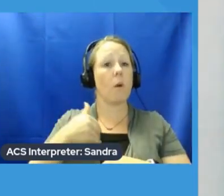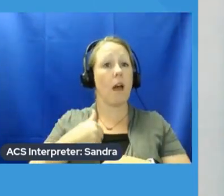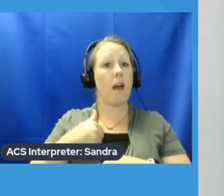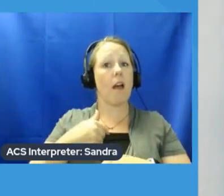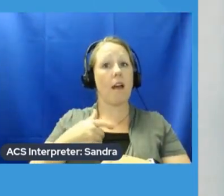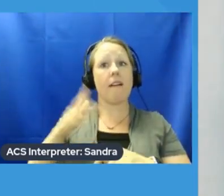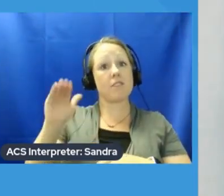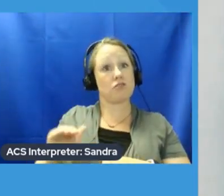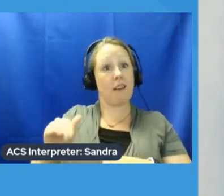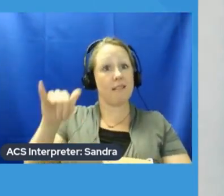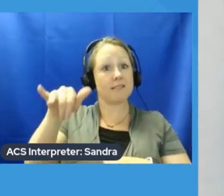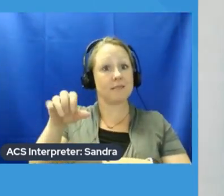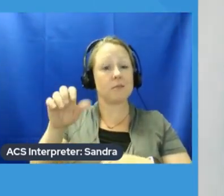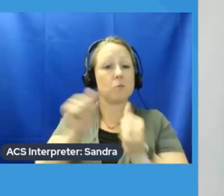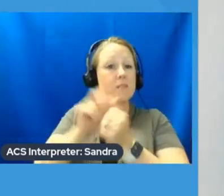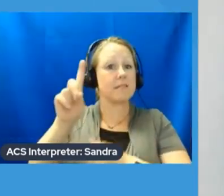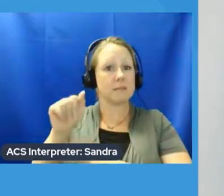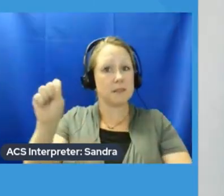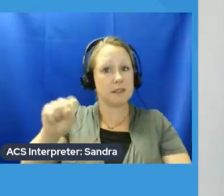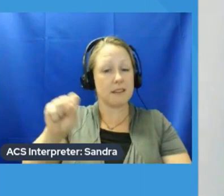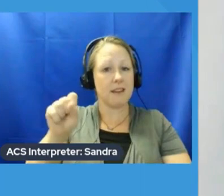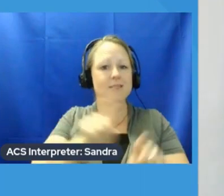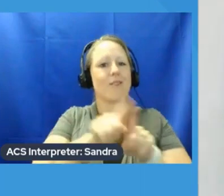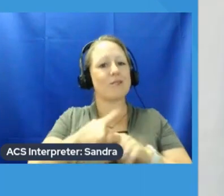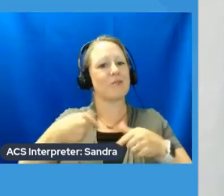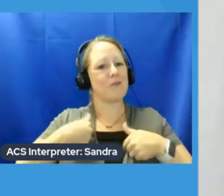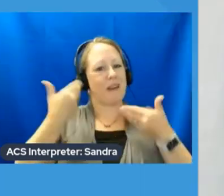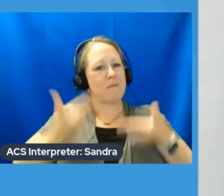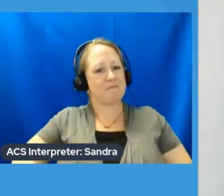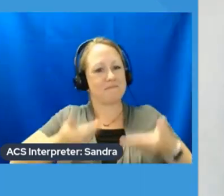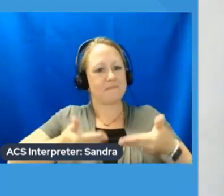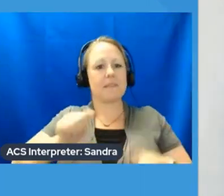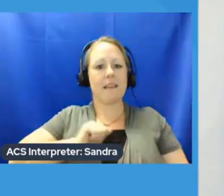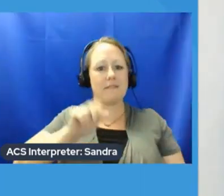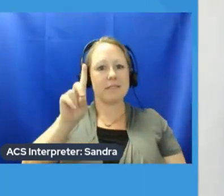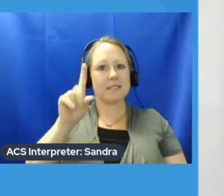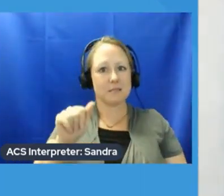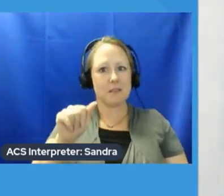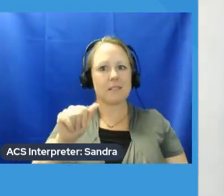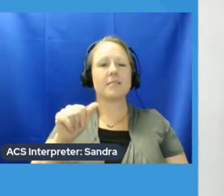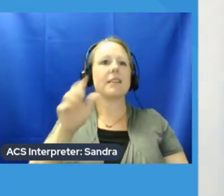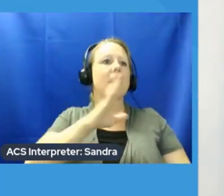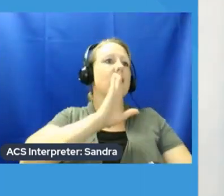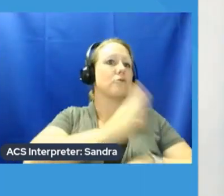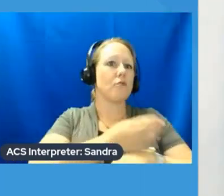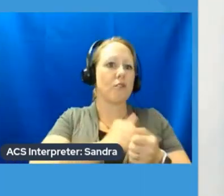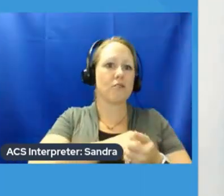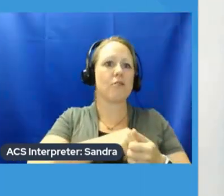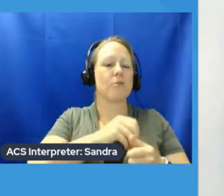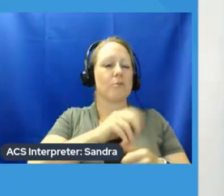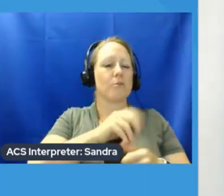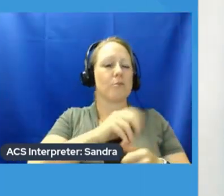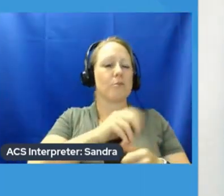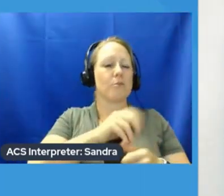and the daughter of a parent with a disability. And all of these roles have been lived in an inclusive world.